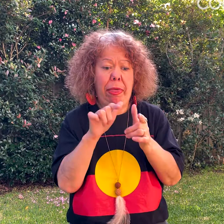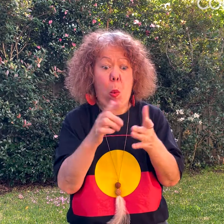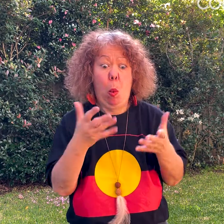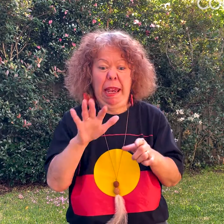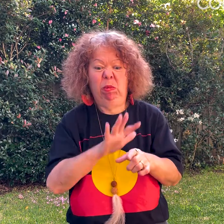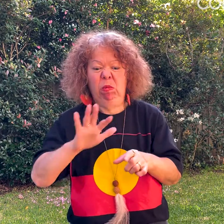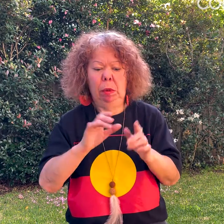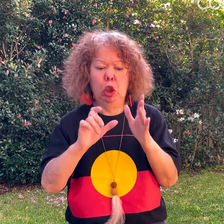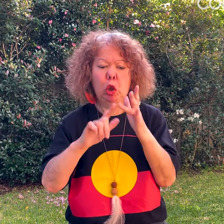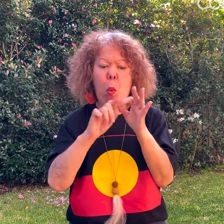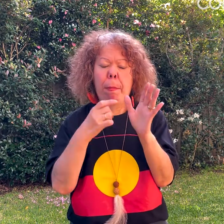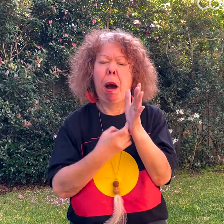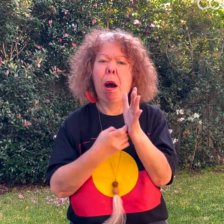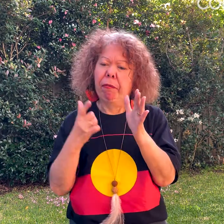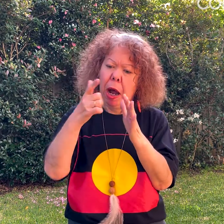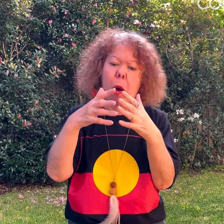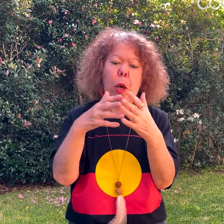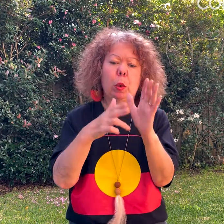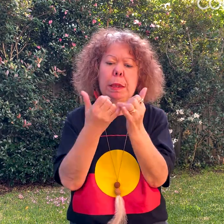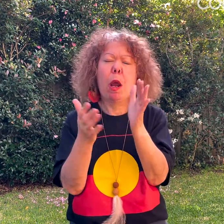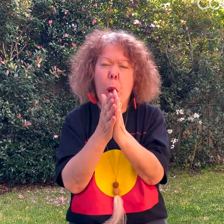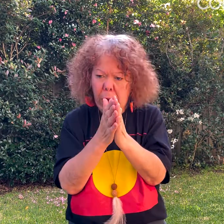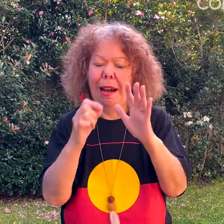This location is close to Cobar, in Far Western NSW.